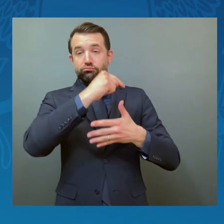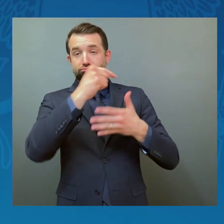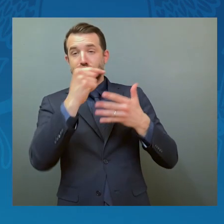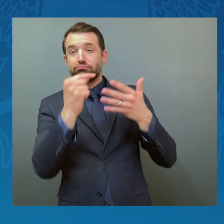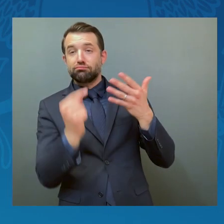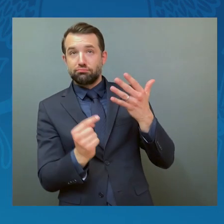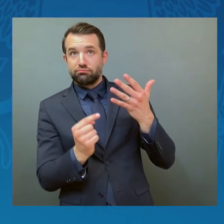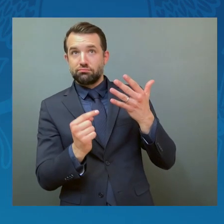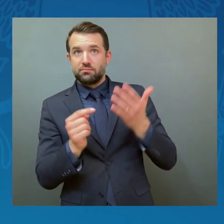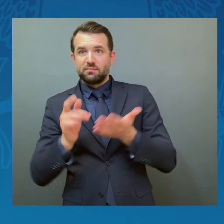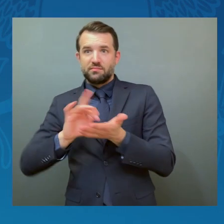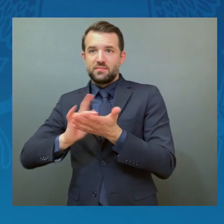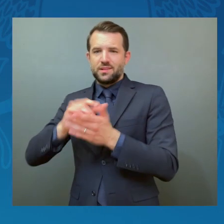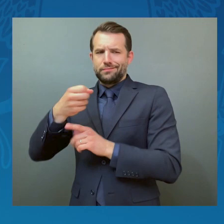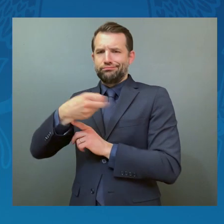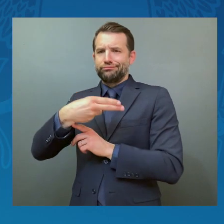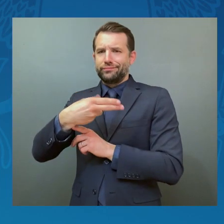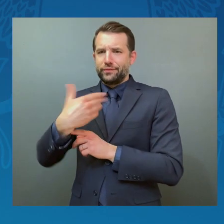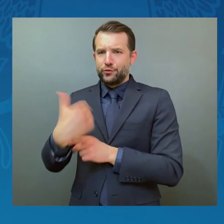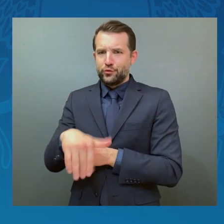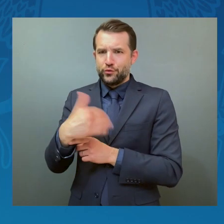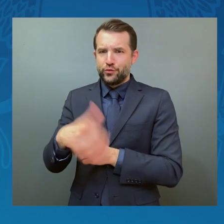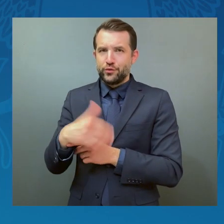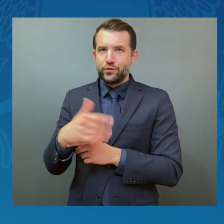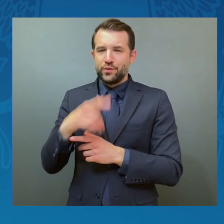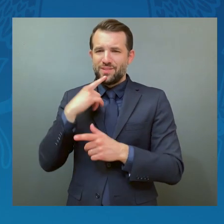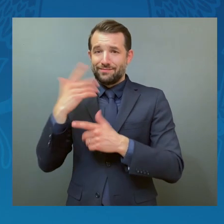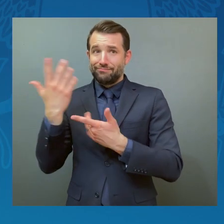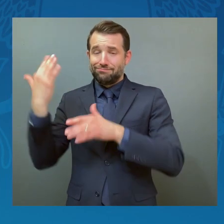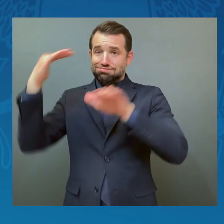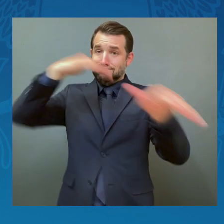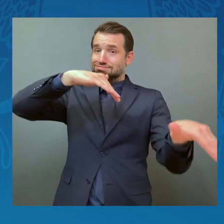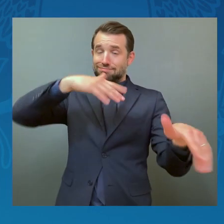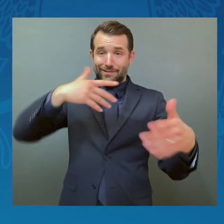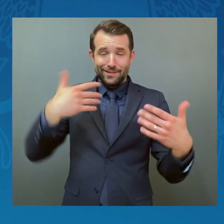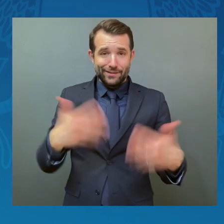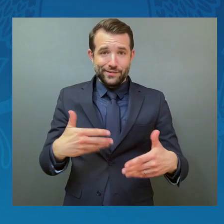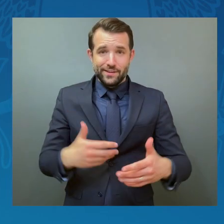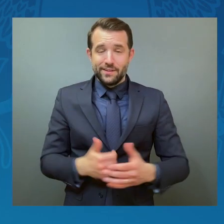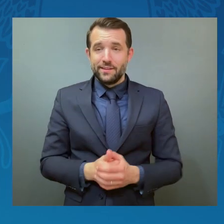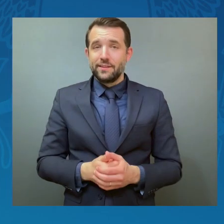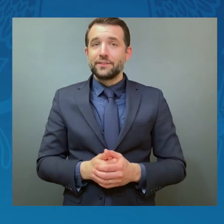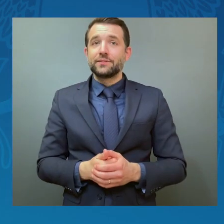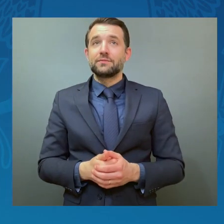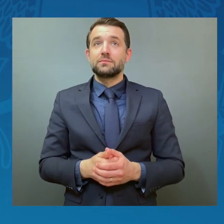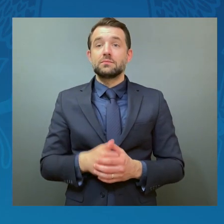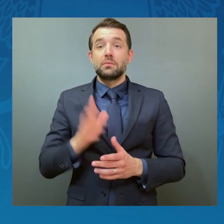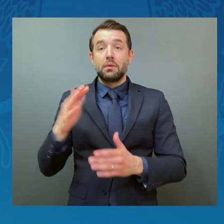but we know that medical debt means more than just a burden to your pocketbook. It means a burden to your psyche,